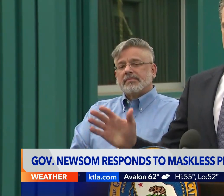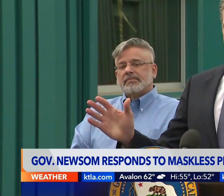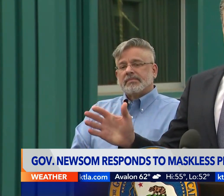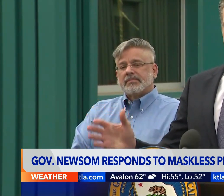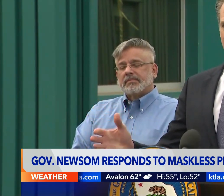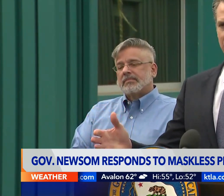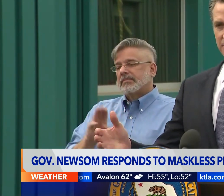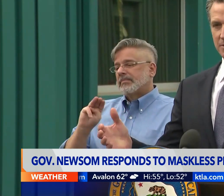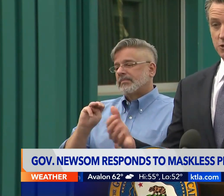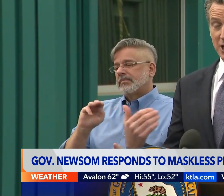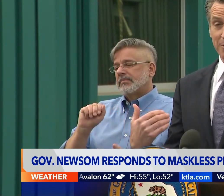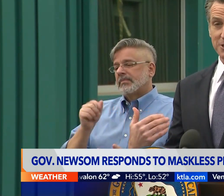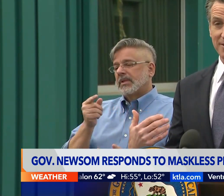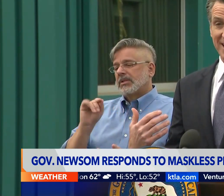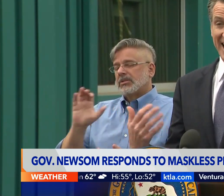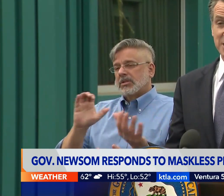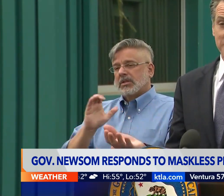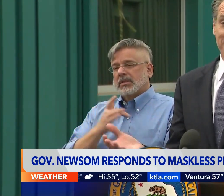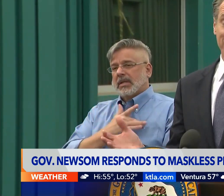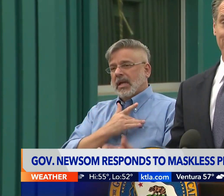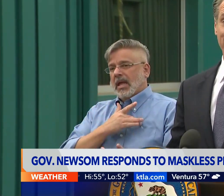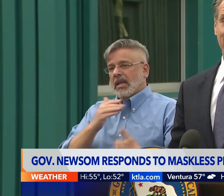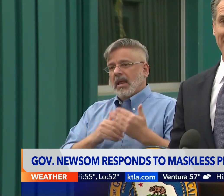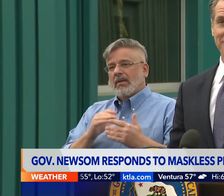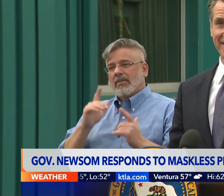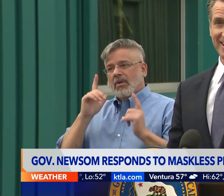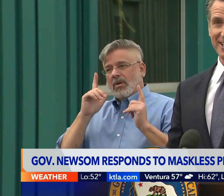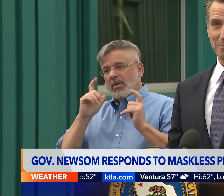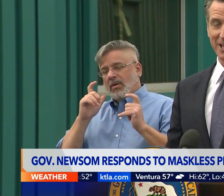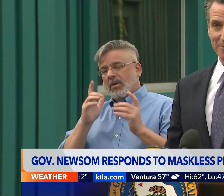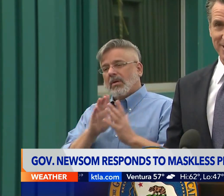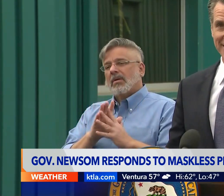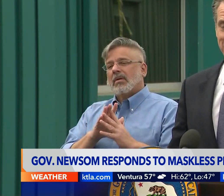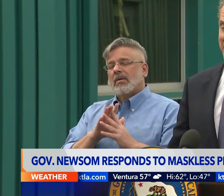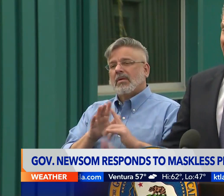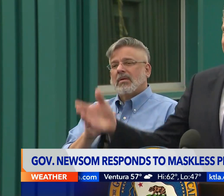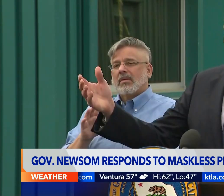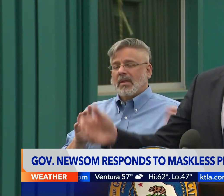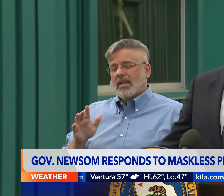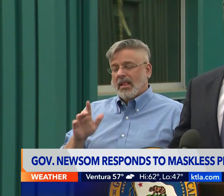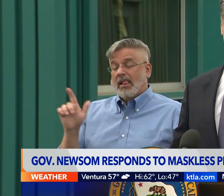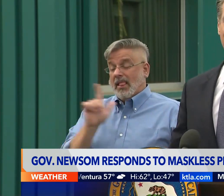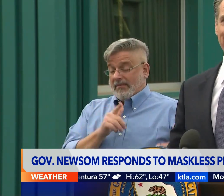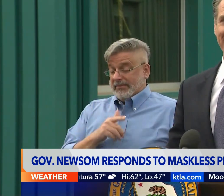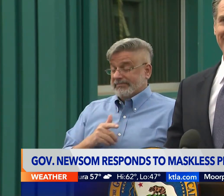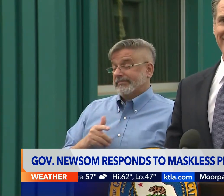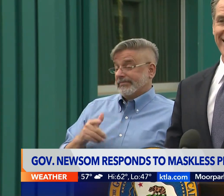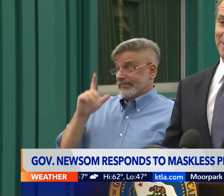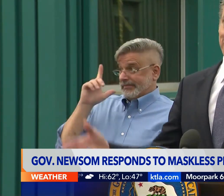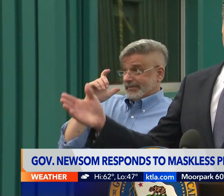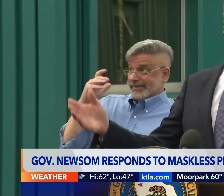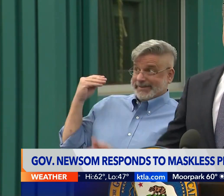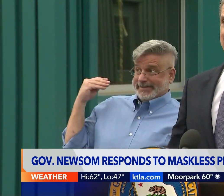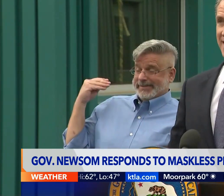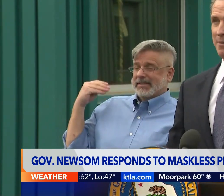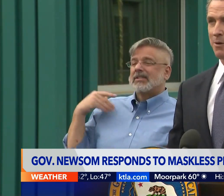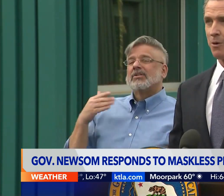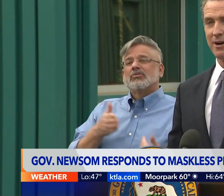VERY JUDICIOUS YESTERDAY. VERY JUDICIOUS AND YOU'LL SEE THE PHOTO THAT I DID TAKE. WHERE MAGIC WAS KIND ENOUGH GENEROUS